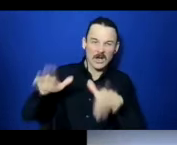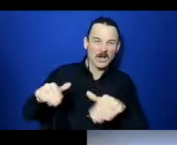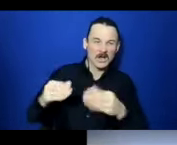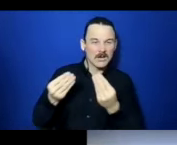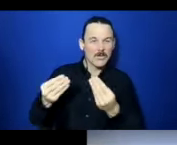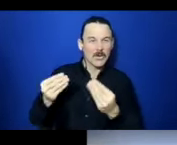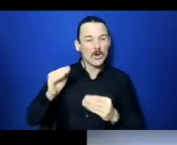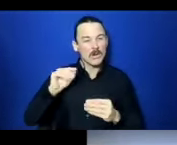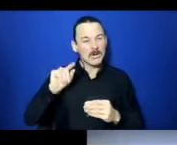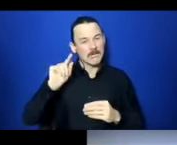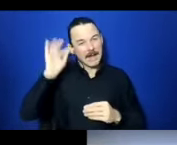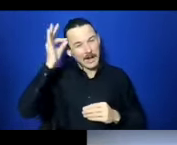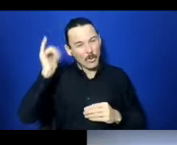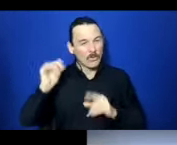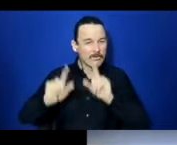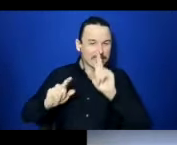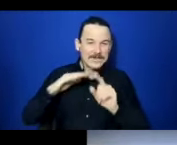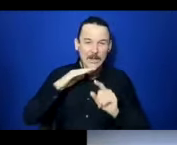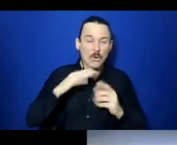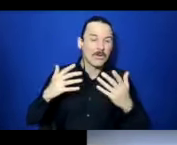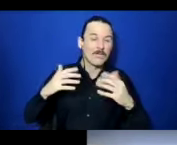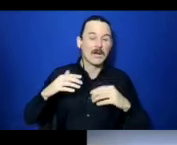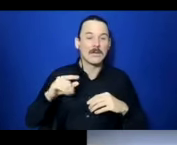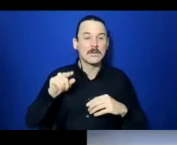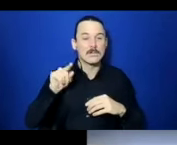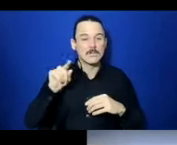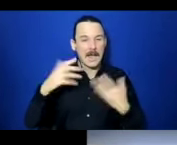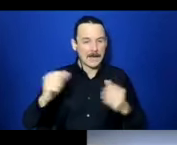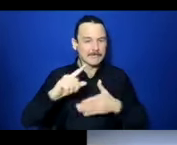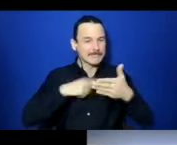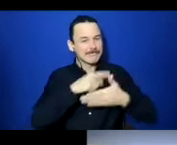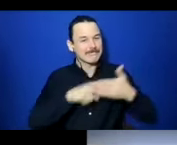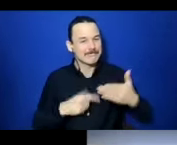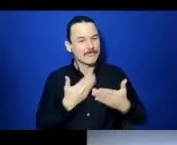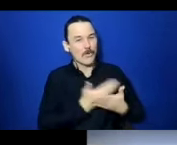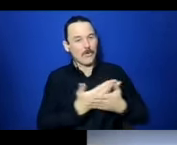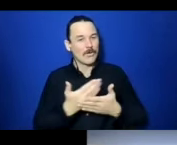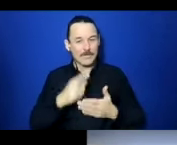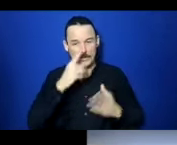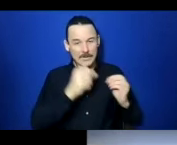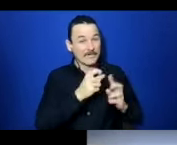There's a lot of stuff. Ultimately the more you empower people to make decisions on their data